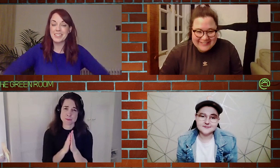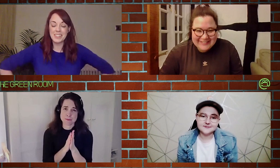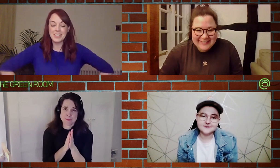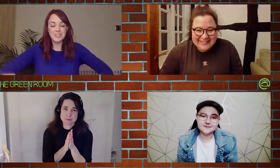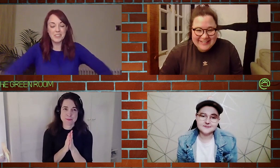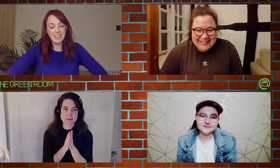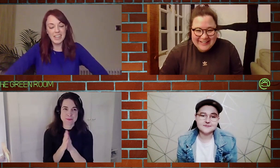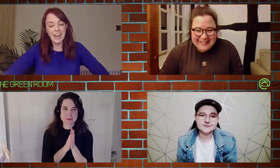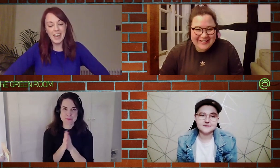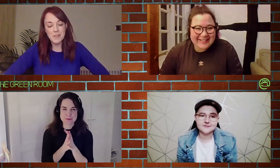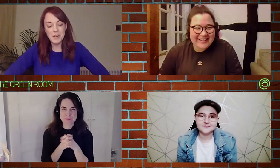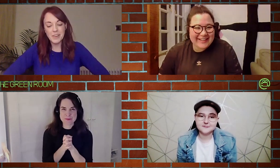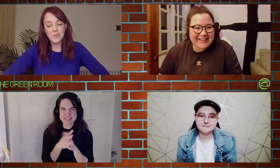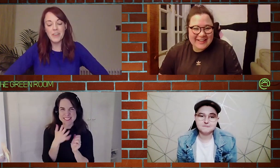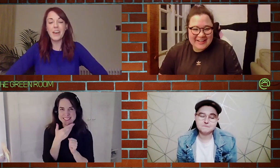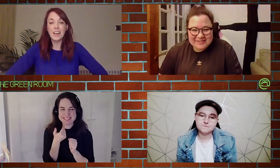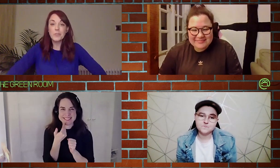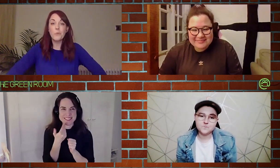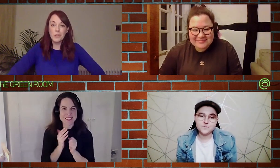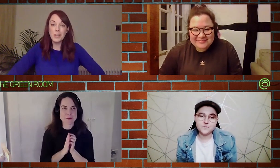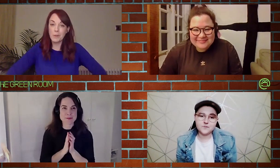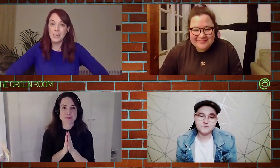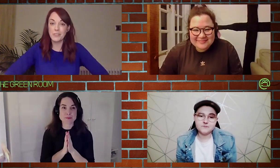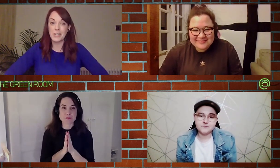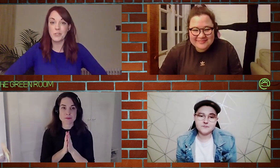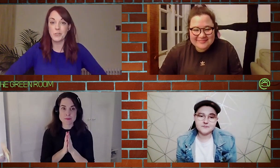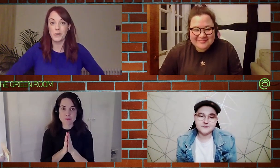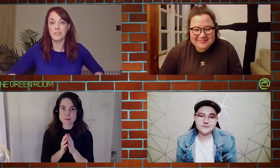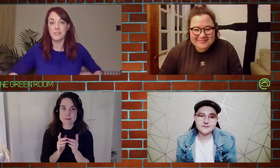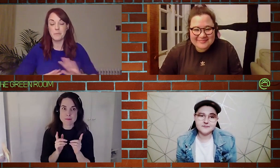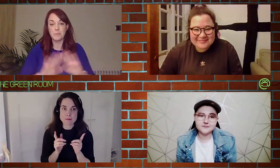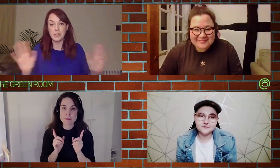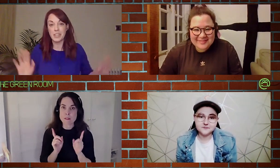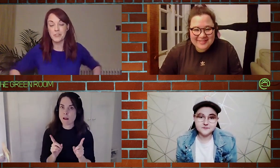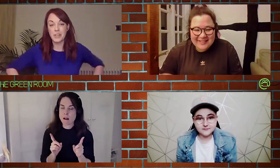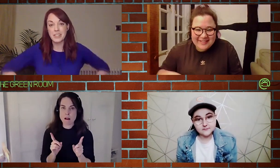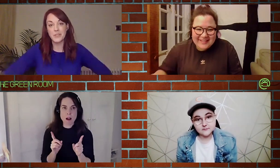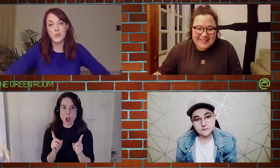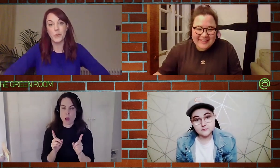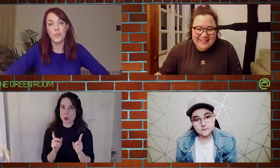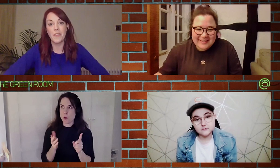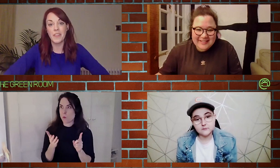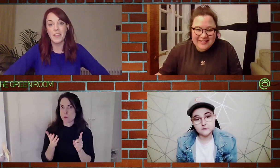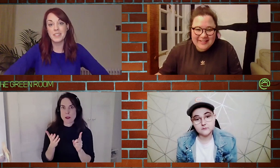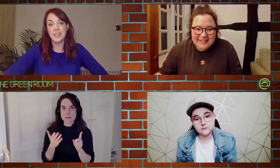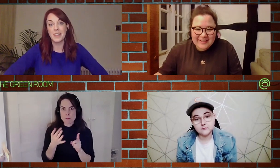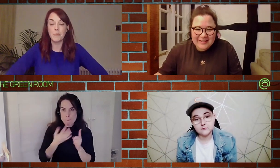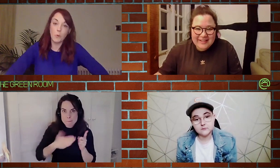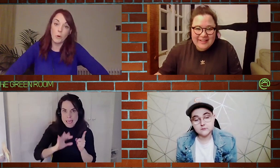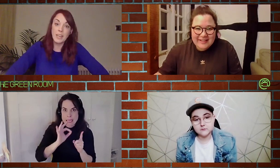It's so lovely. We've had a really wide range of brilliant creatives on this podcast this